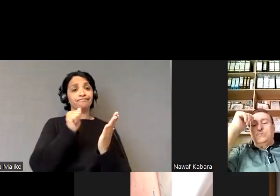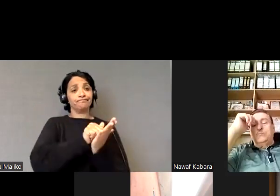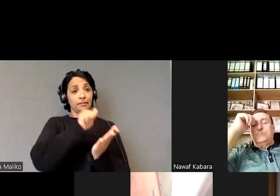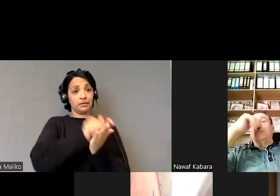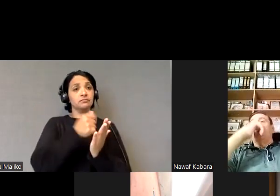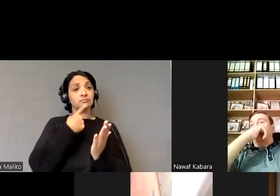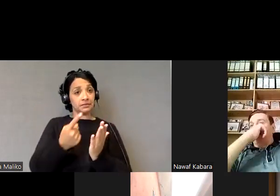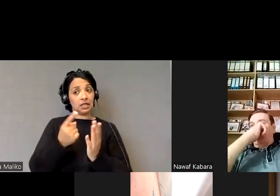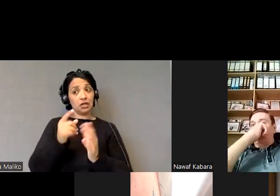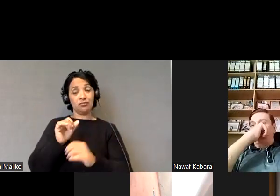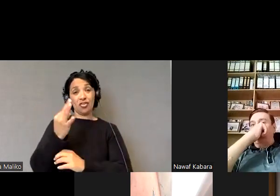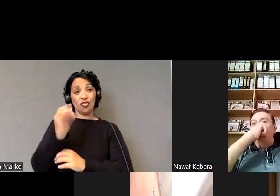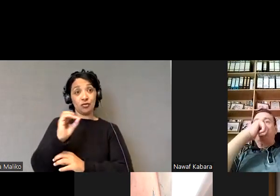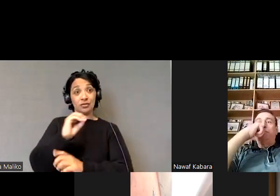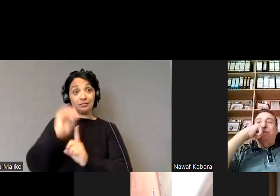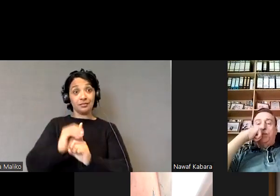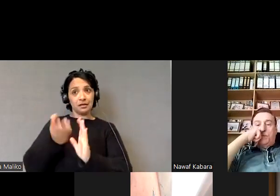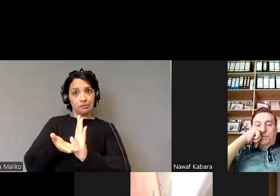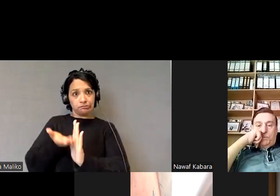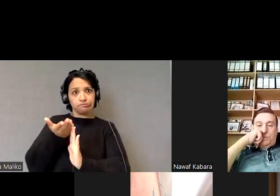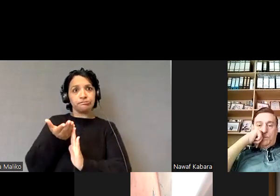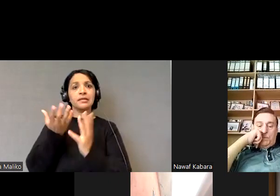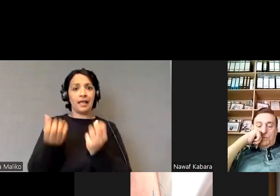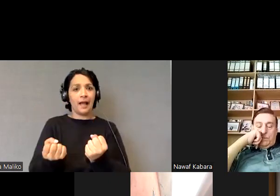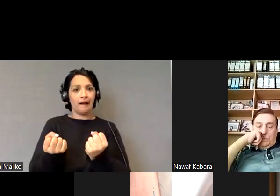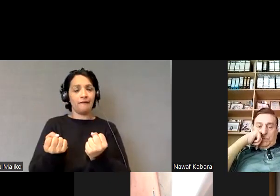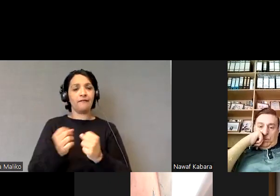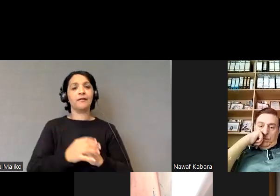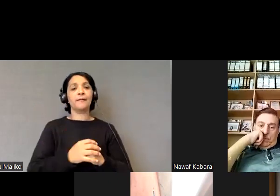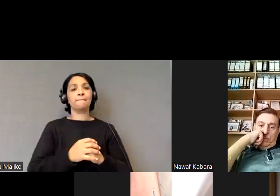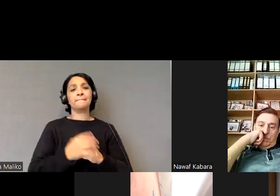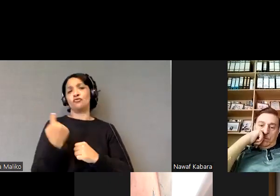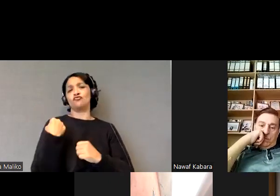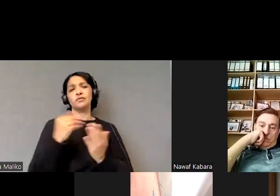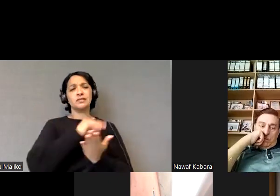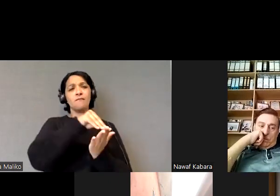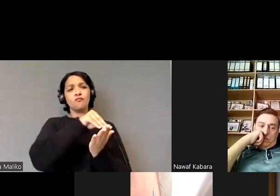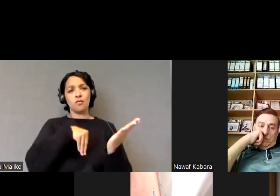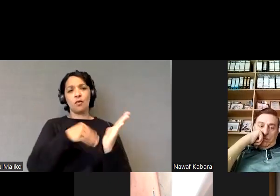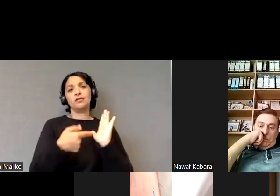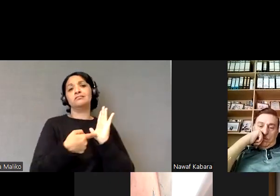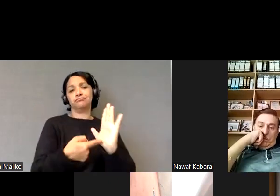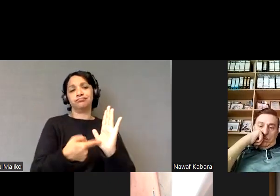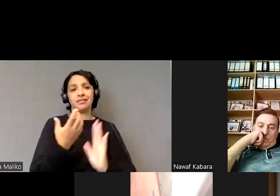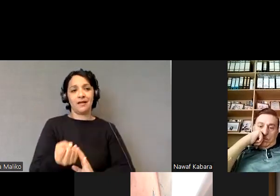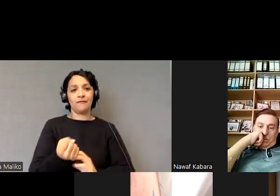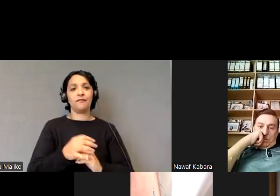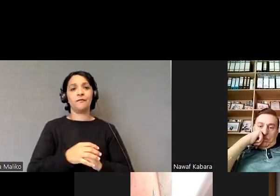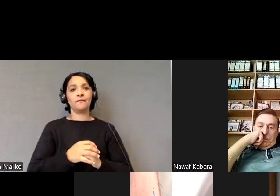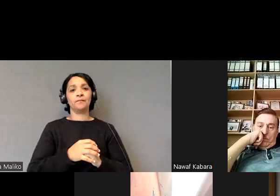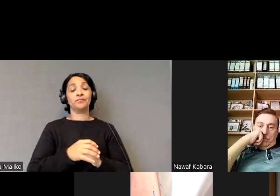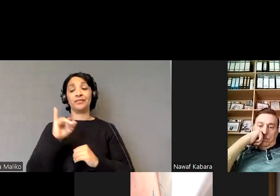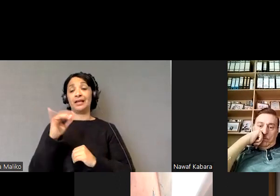Armed conflicts increase this number as many more people are getting impairments.